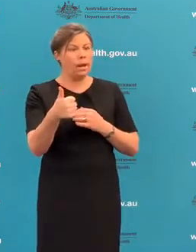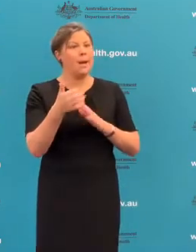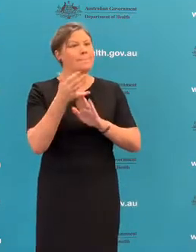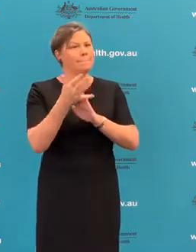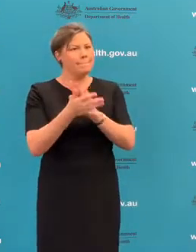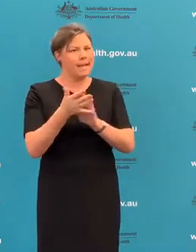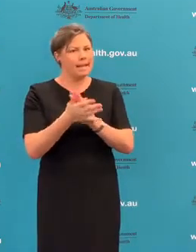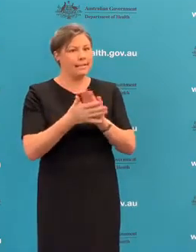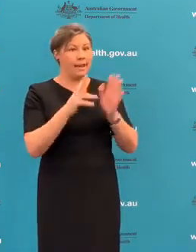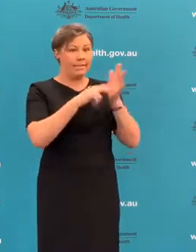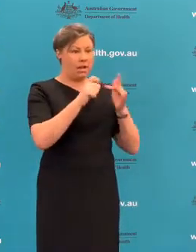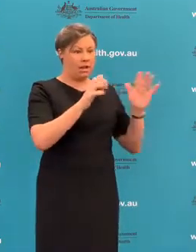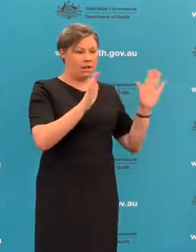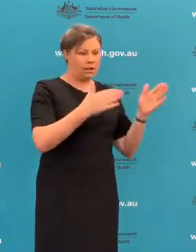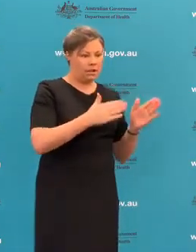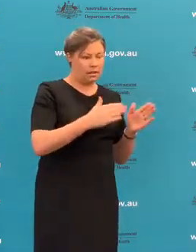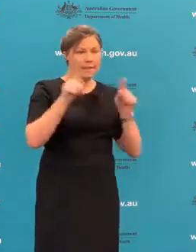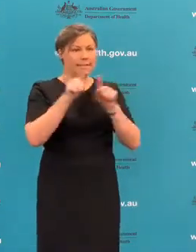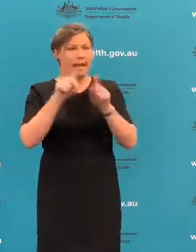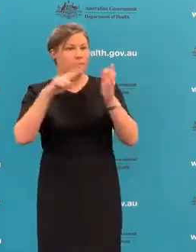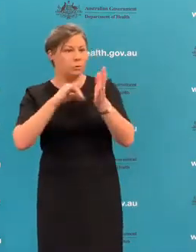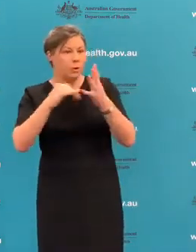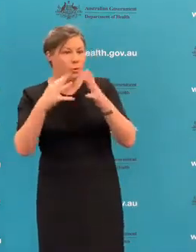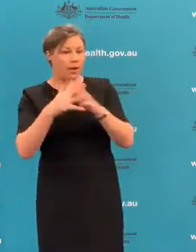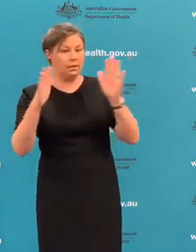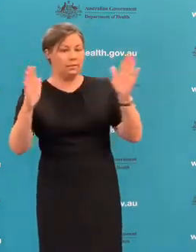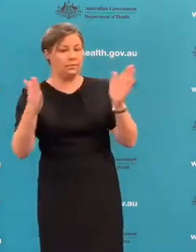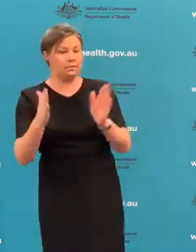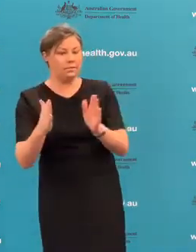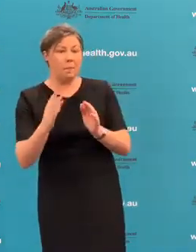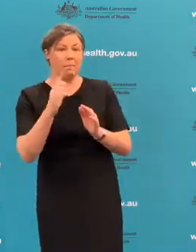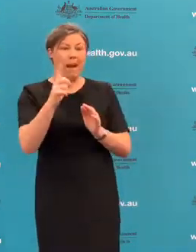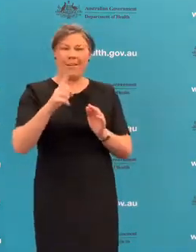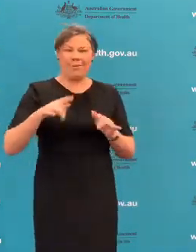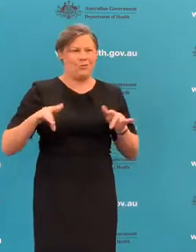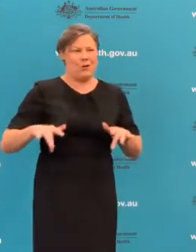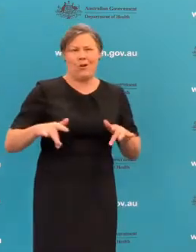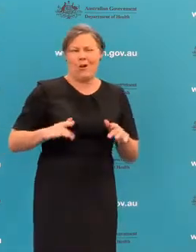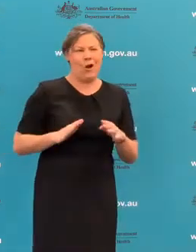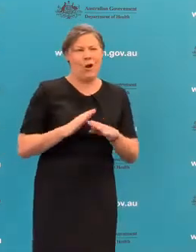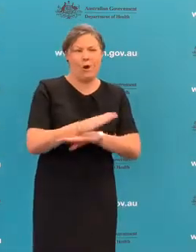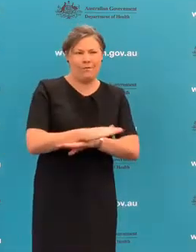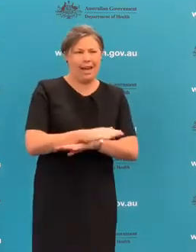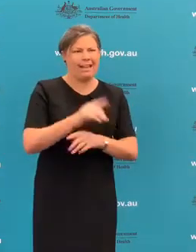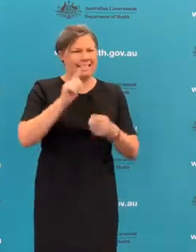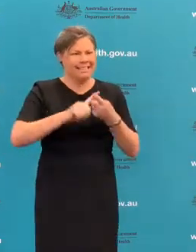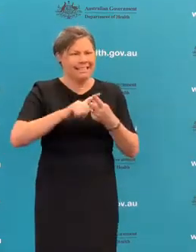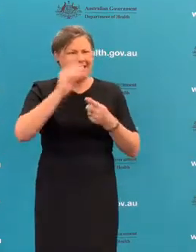and also reinforces that there is still a way to go to drive down and keep down community transmission